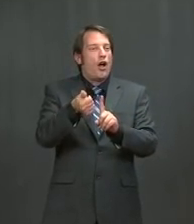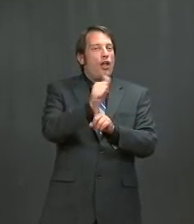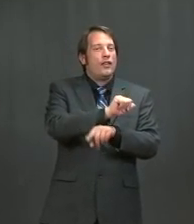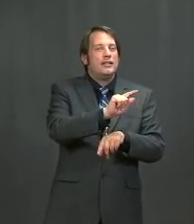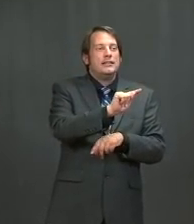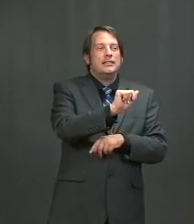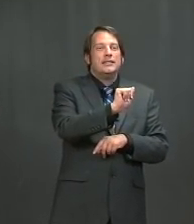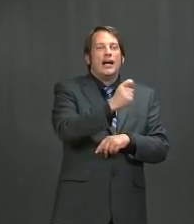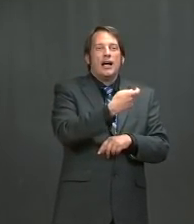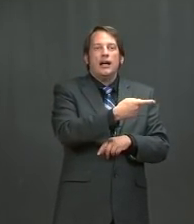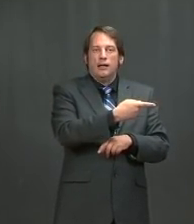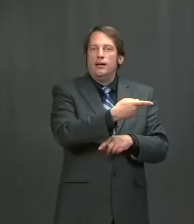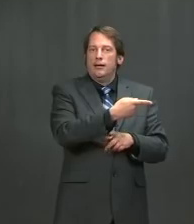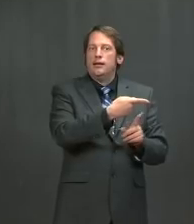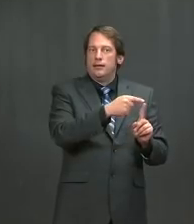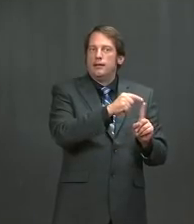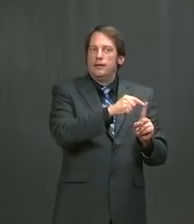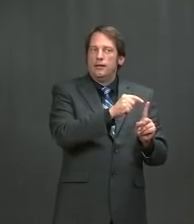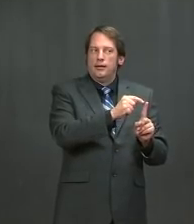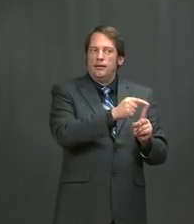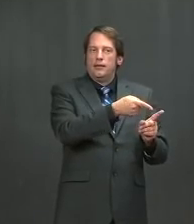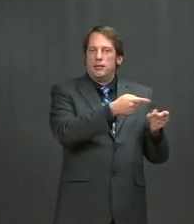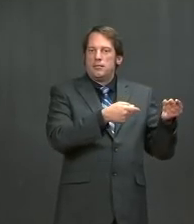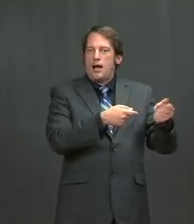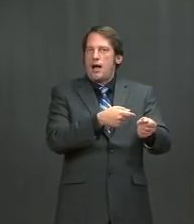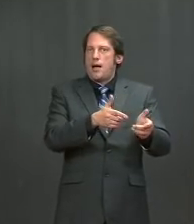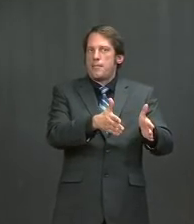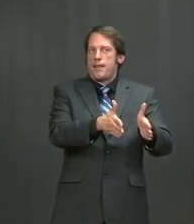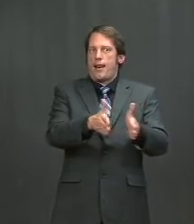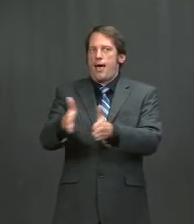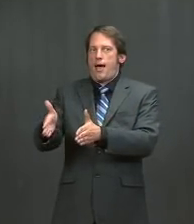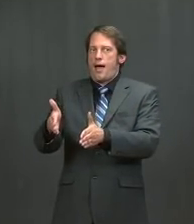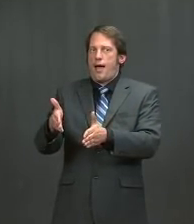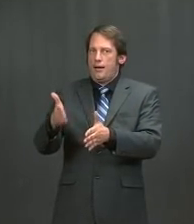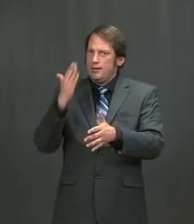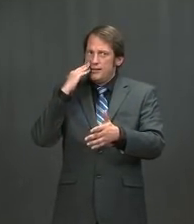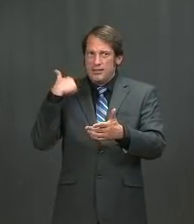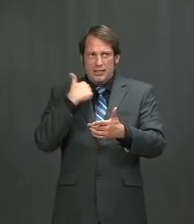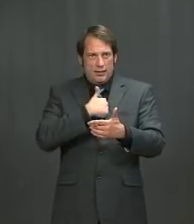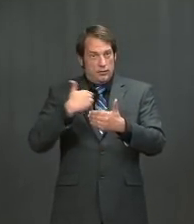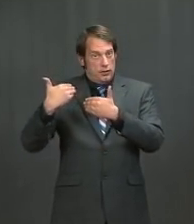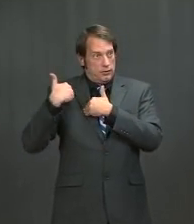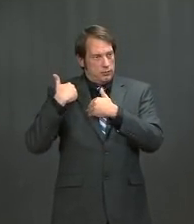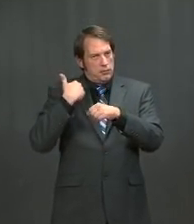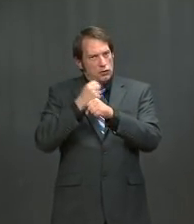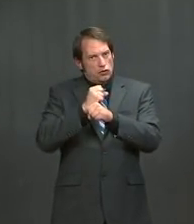That's why he felt it was a responsible proposal to make. Sorry, this person was throwing me off outside for a second,